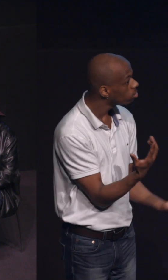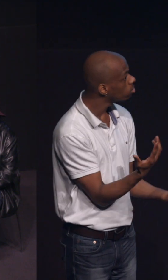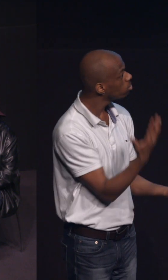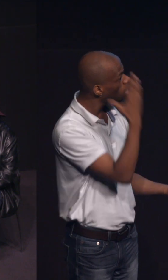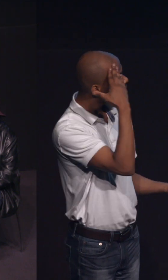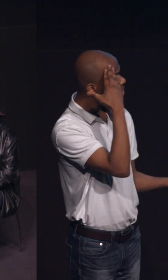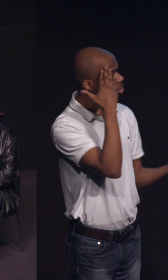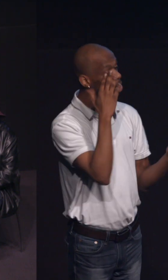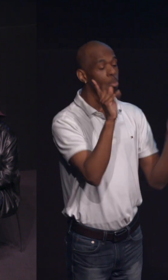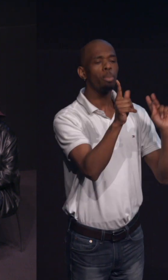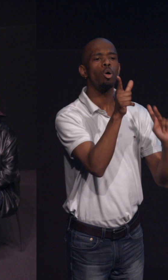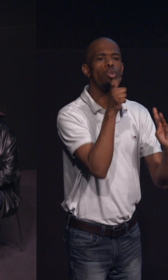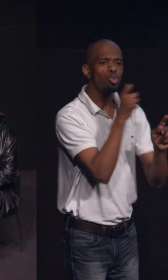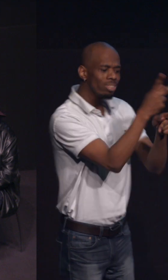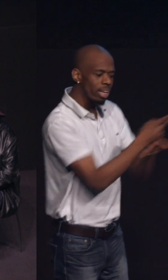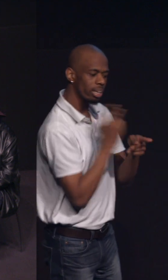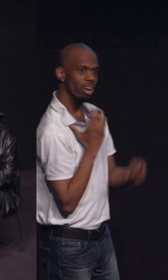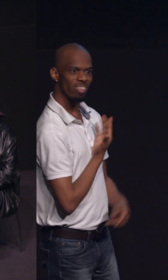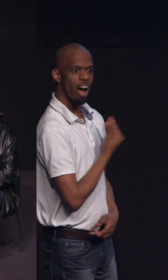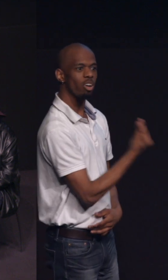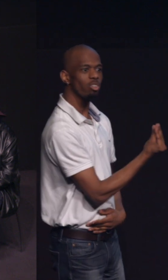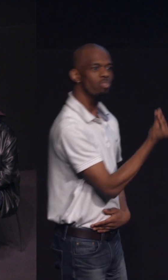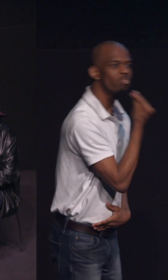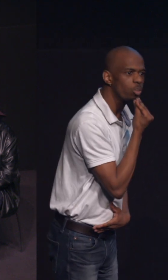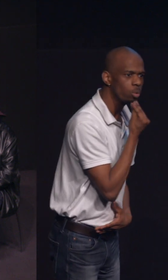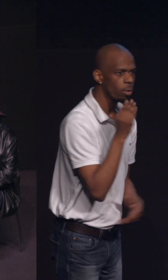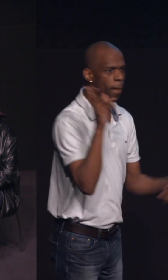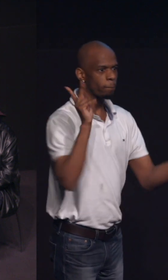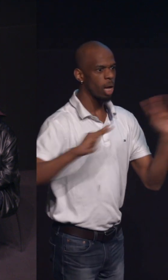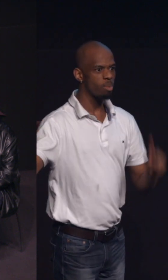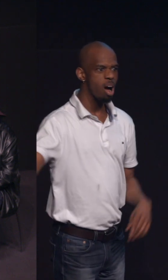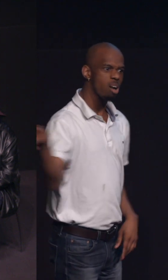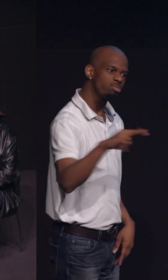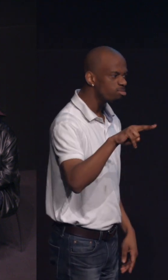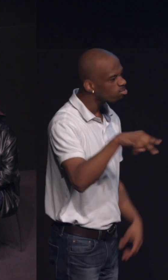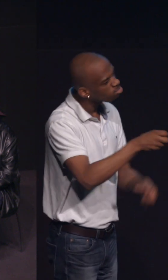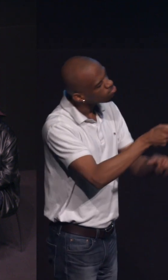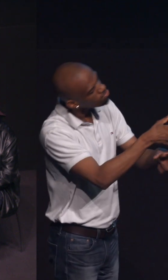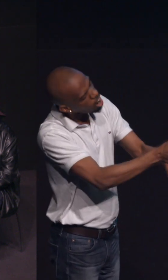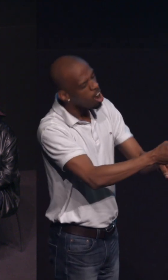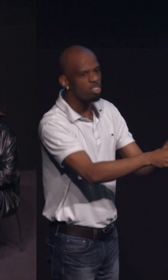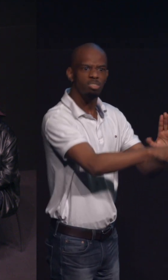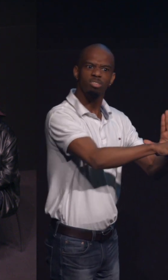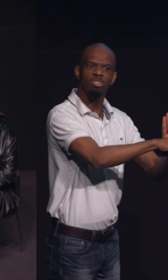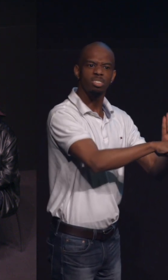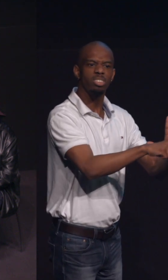right now in Sonoma County. This specifically, the Brown communities,